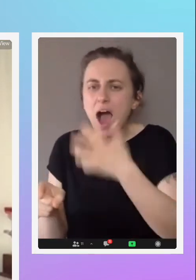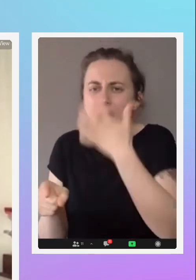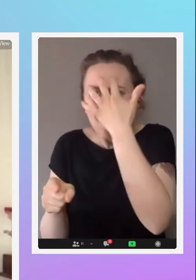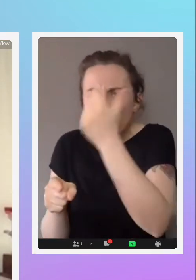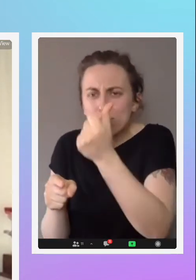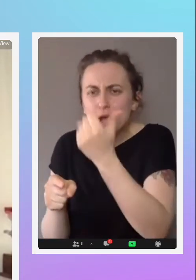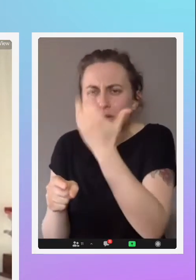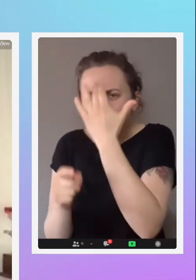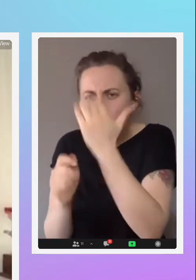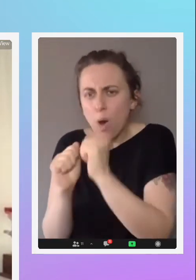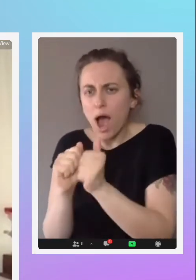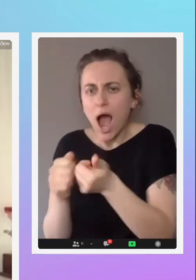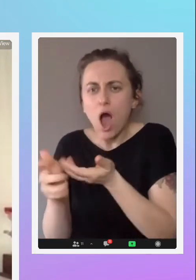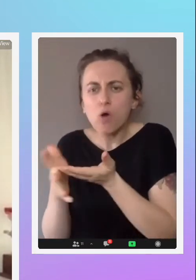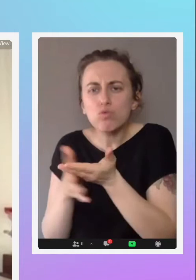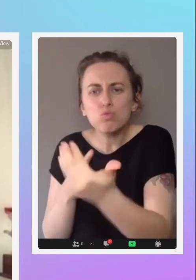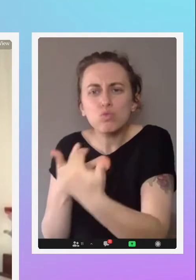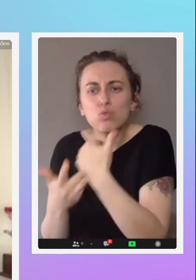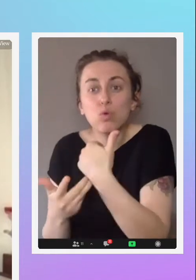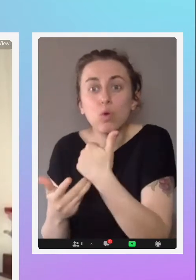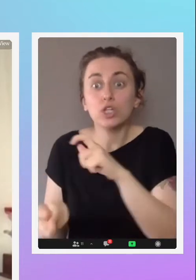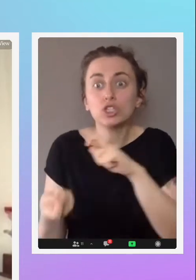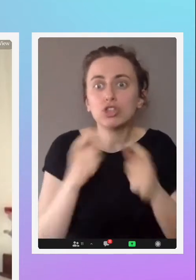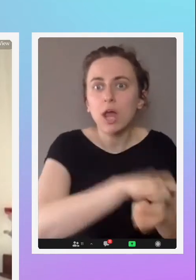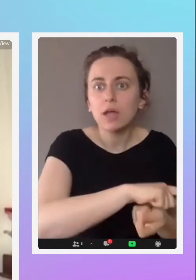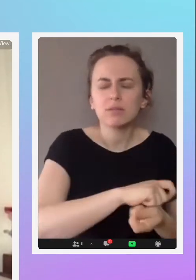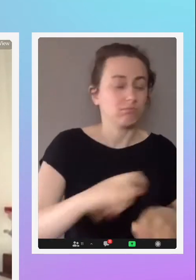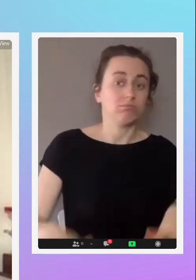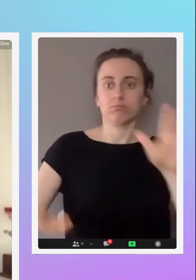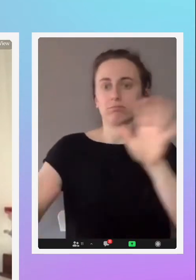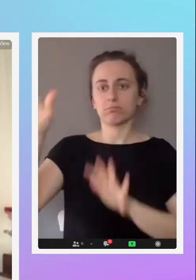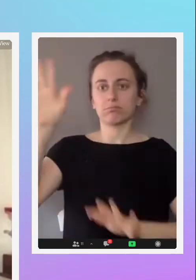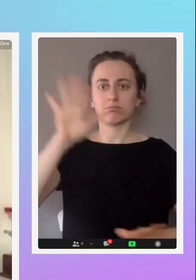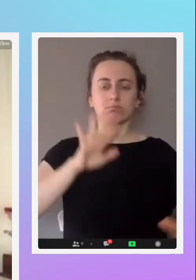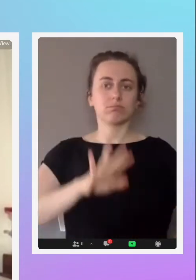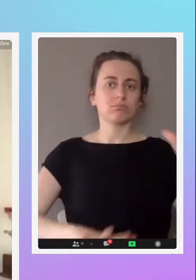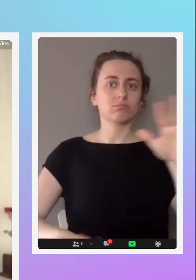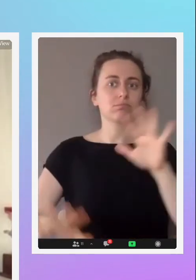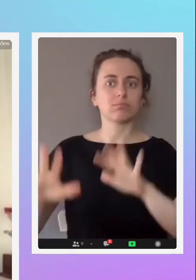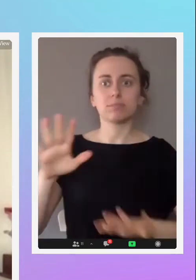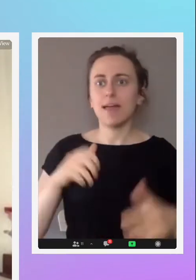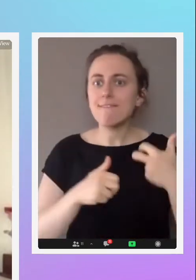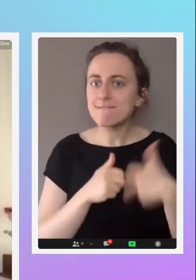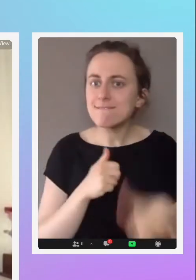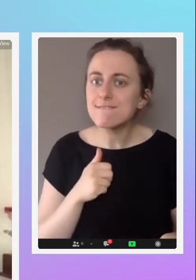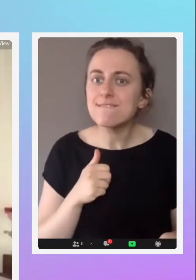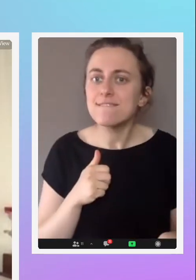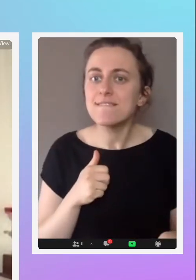I think the most aggressive complaints that I can remember seeing about any software changes are,